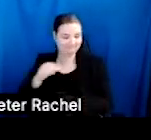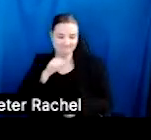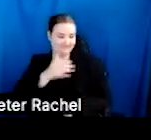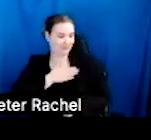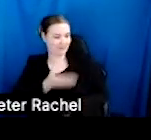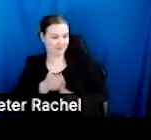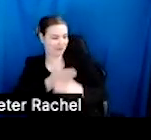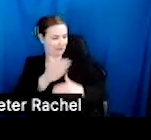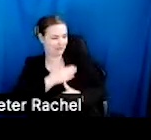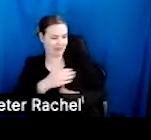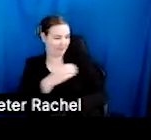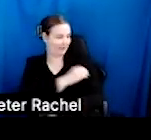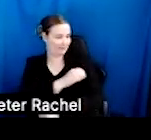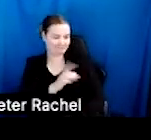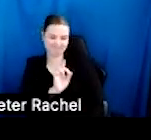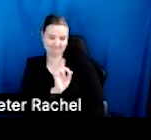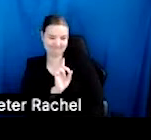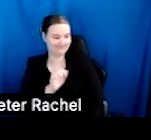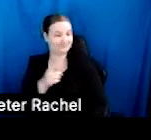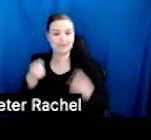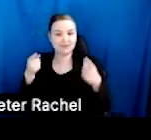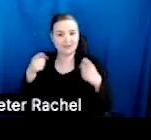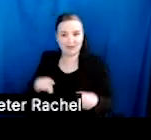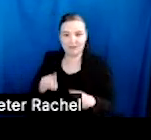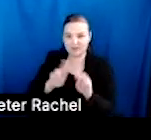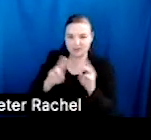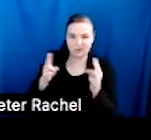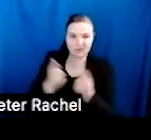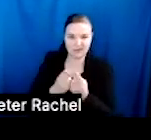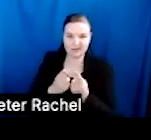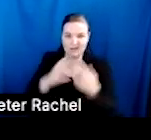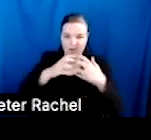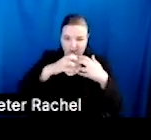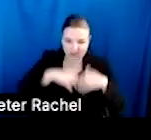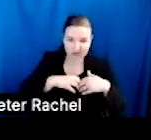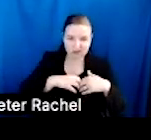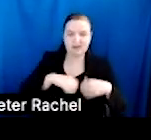which manifests in union busting and other abuses that disproportionately affect staff of color and